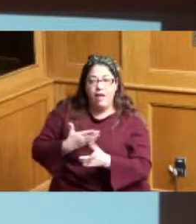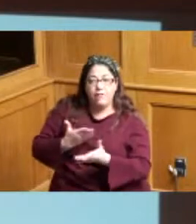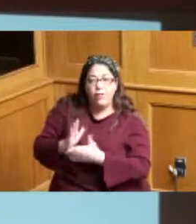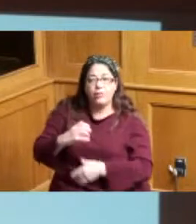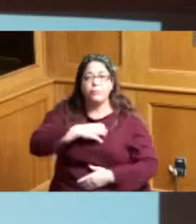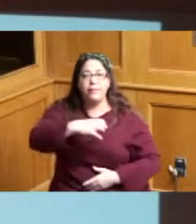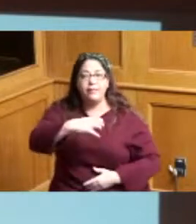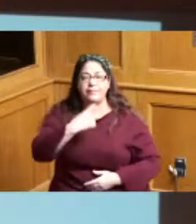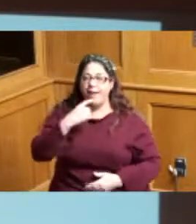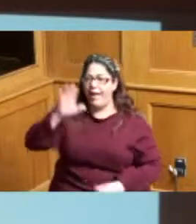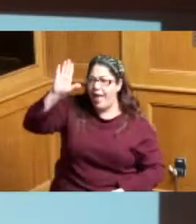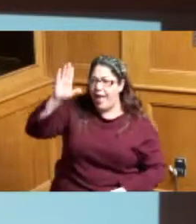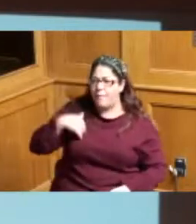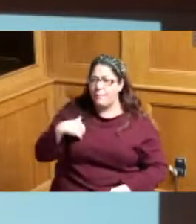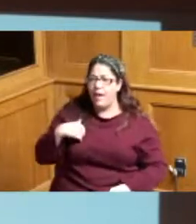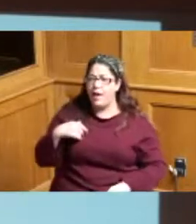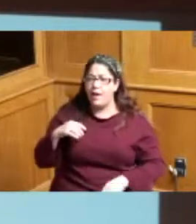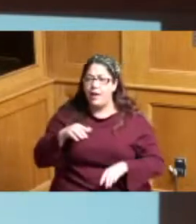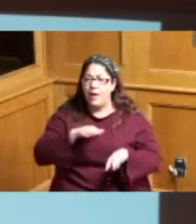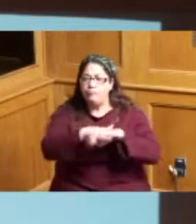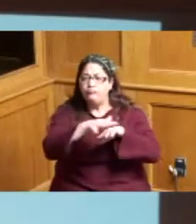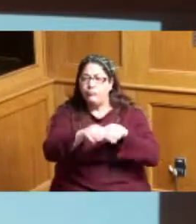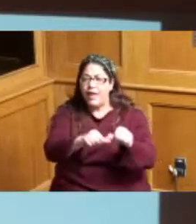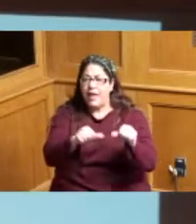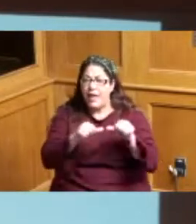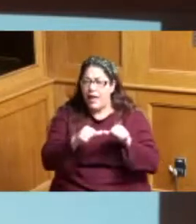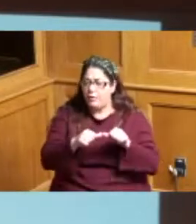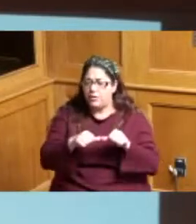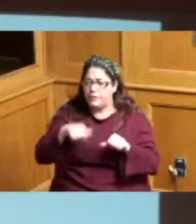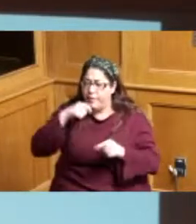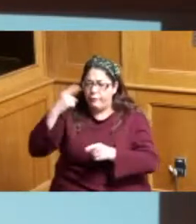say hey my impervious area that you have may not be totally accurate we need a chance to